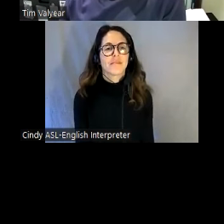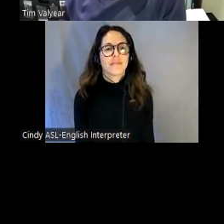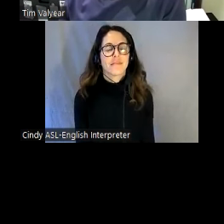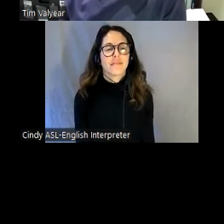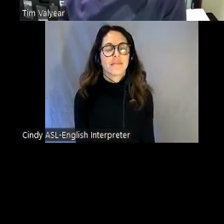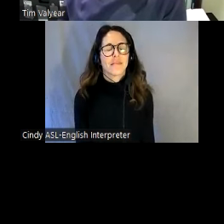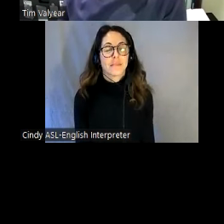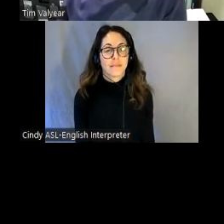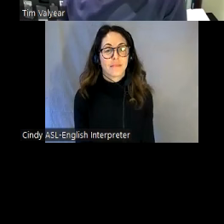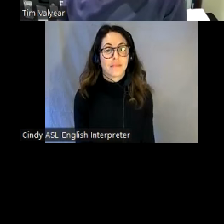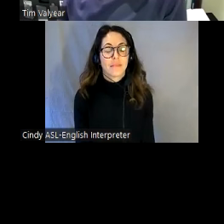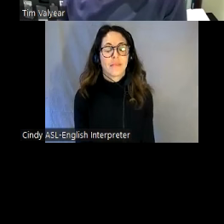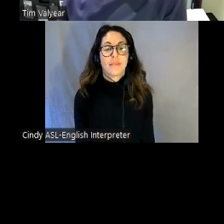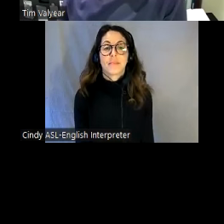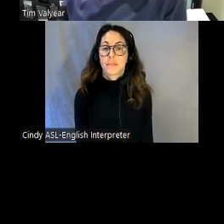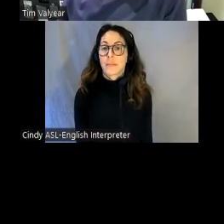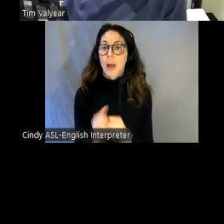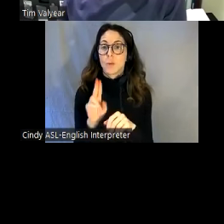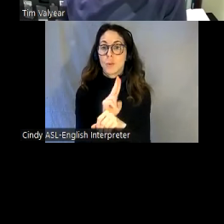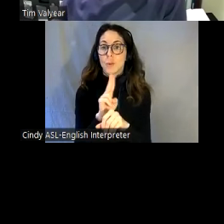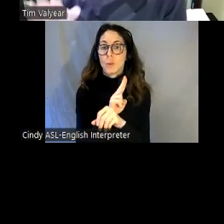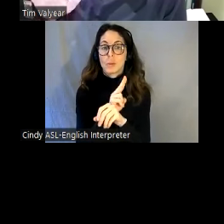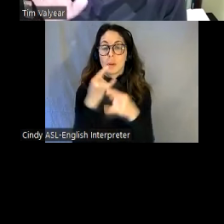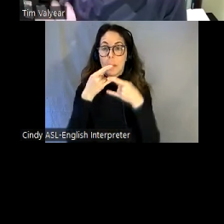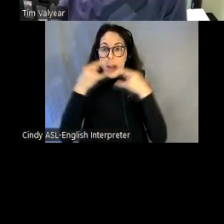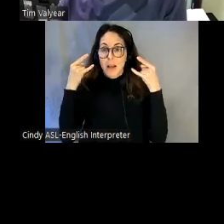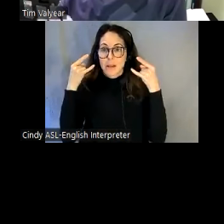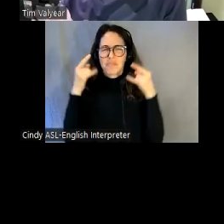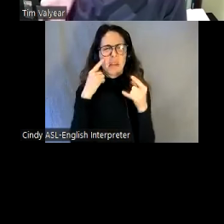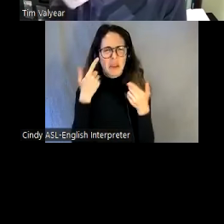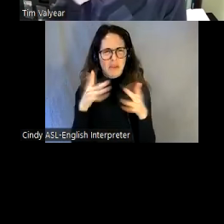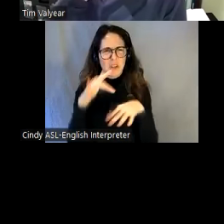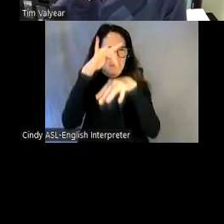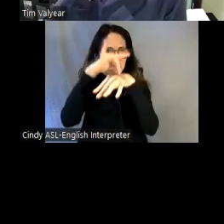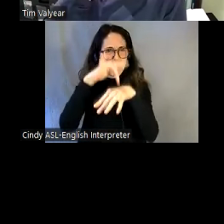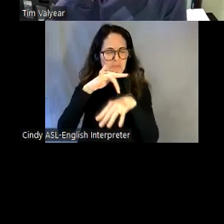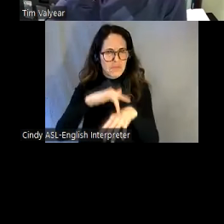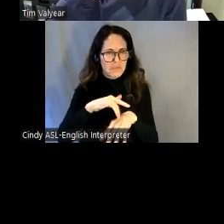about that as well. Okay. We covered all that, John. We're